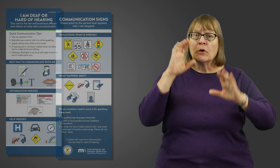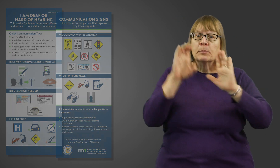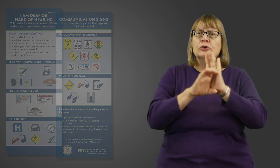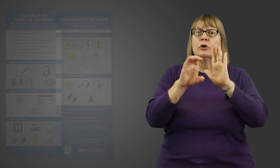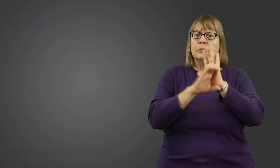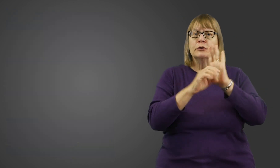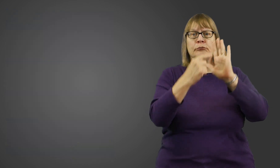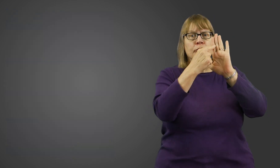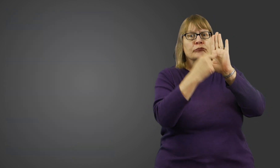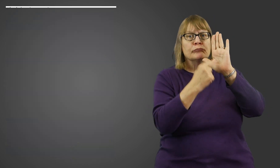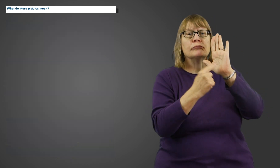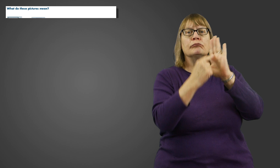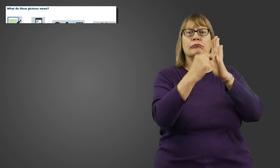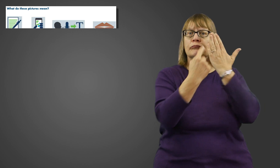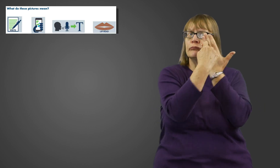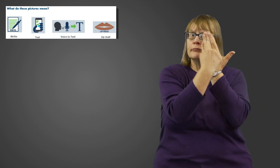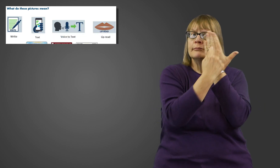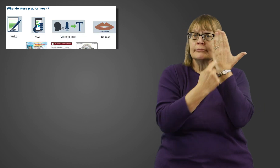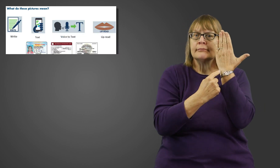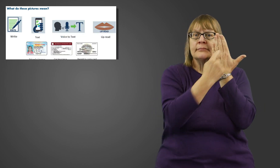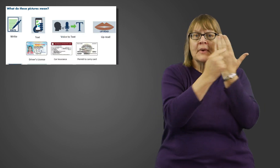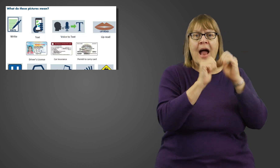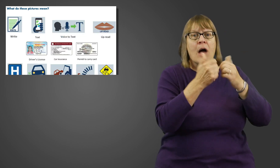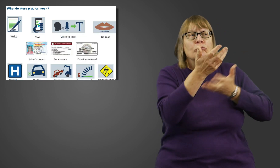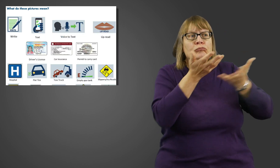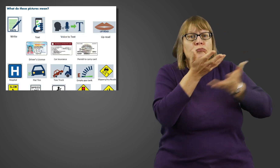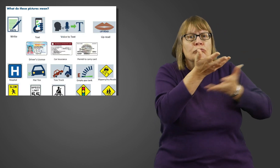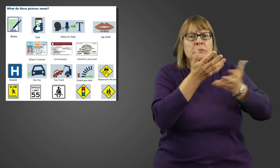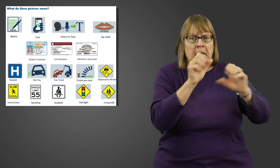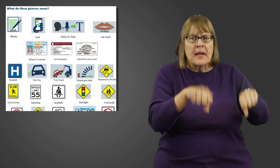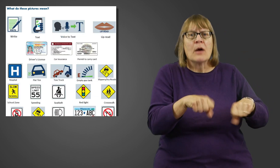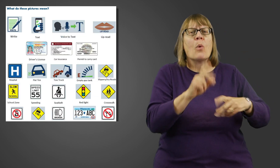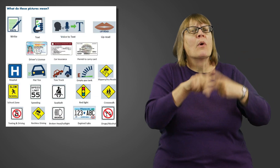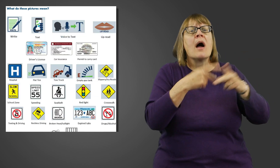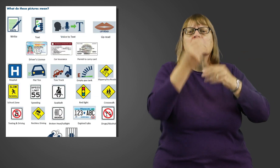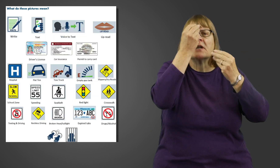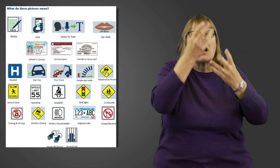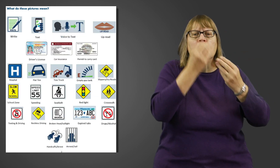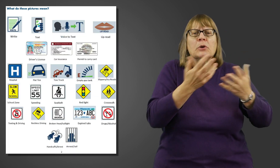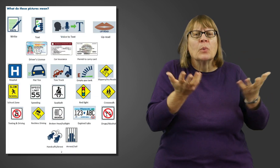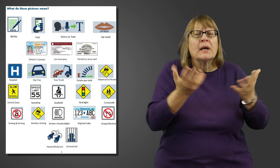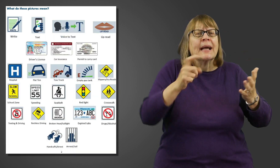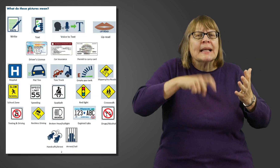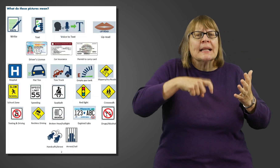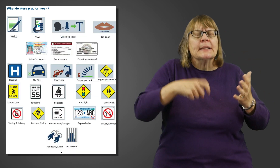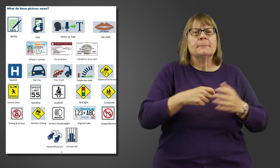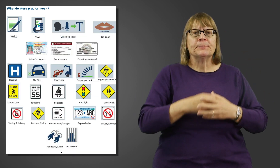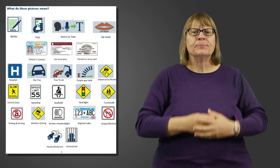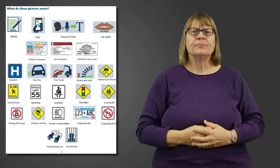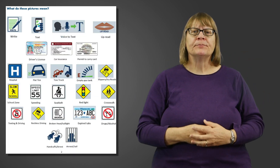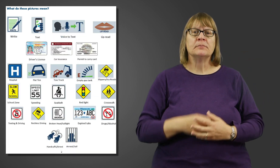and may give information on how to communicate. They may also have simple images for you to point